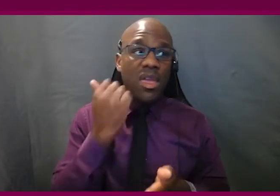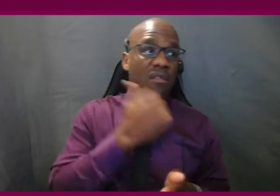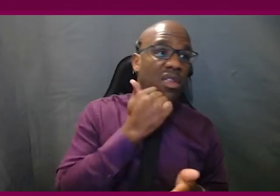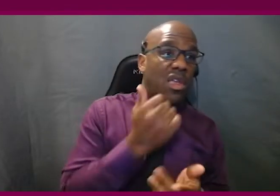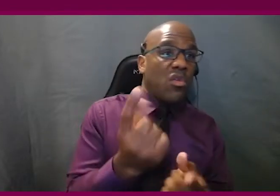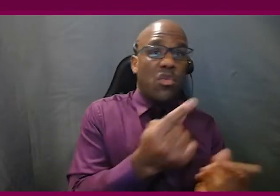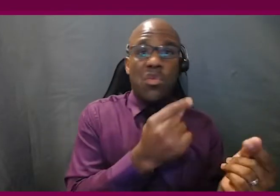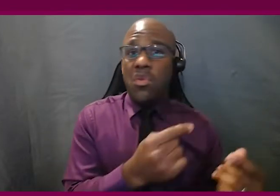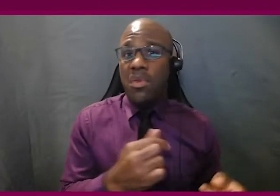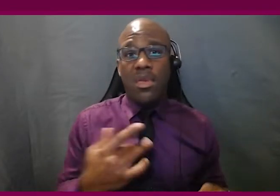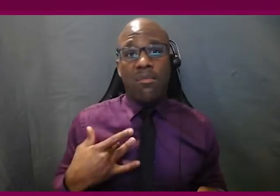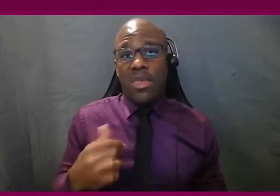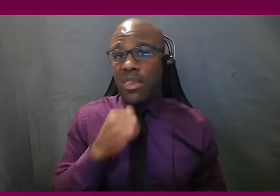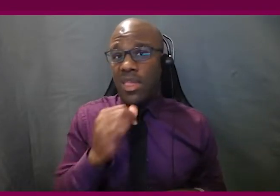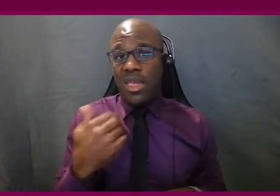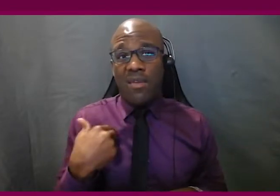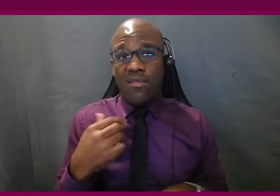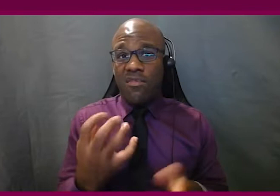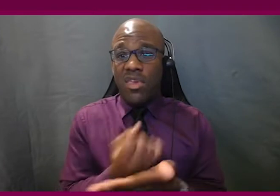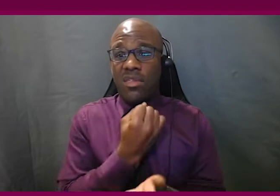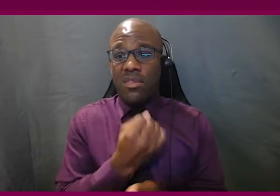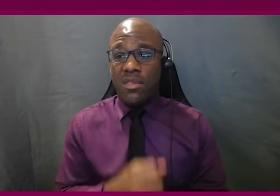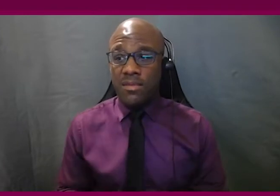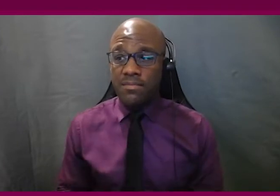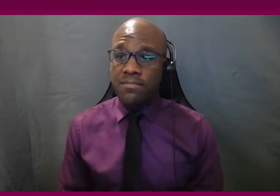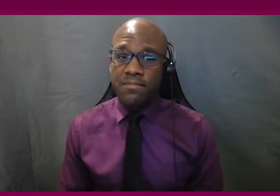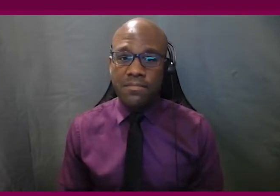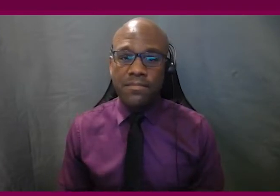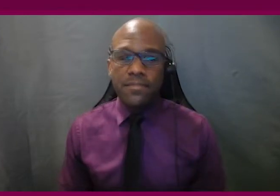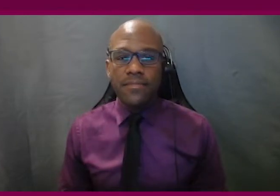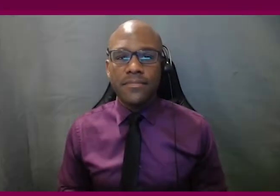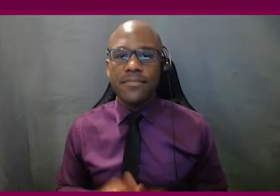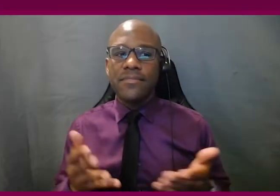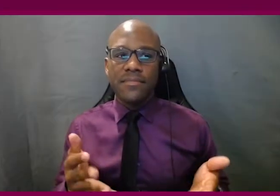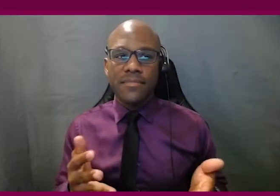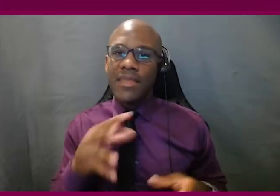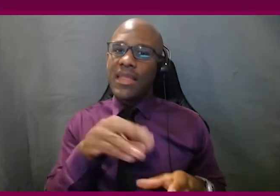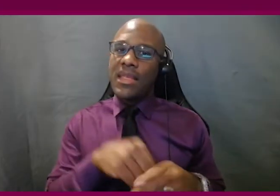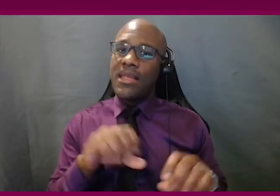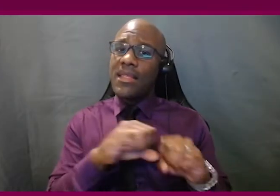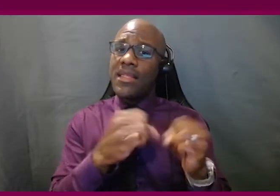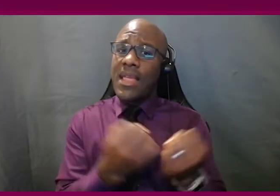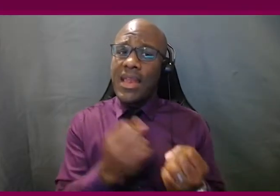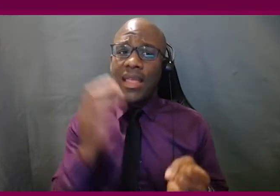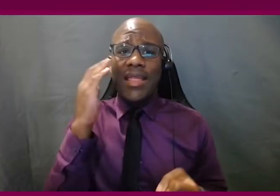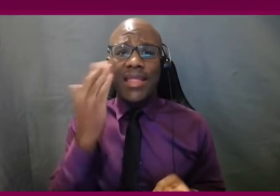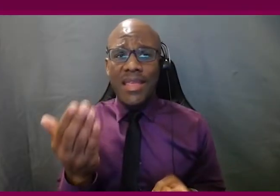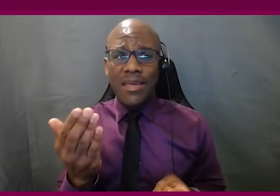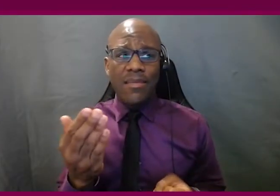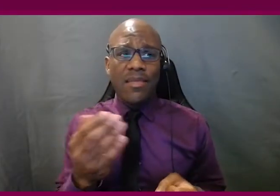In our society, it seems like there are artists and non-artists whereas everyone has the capacity